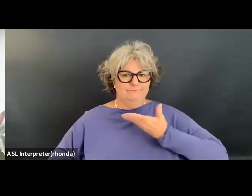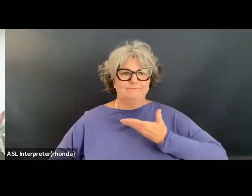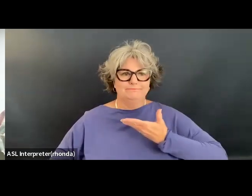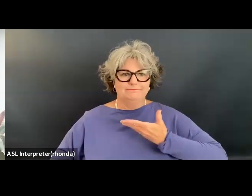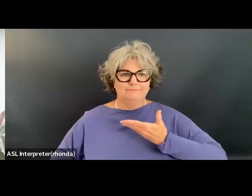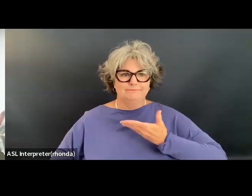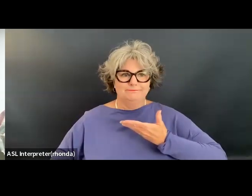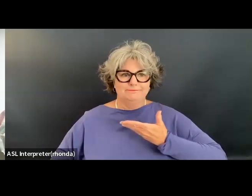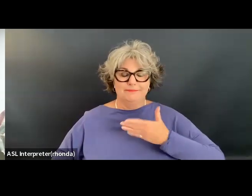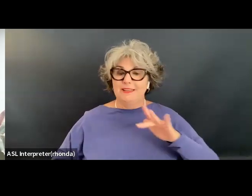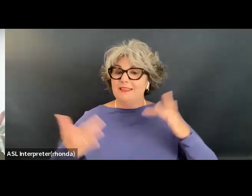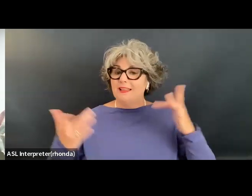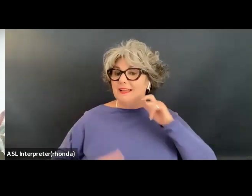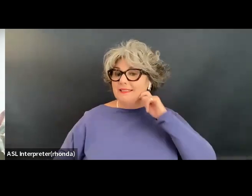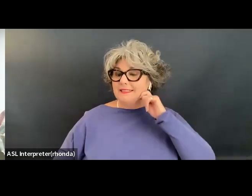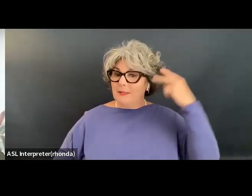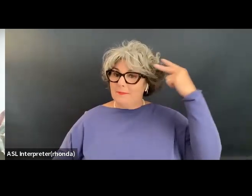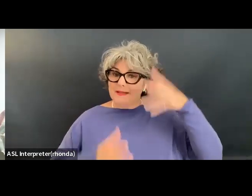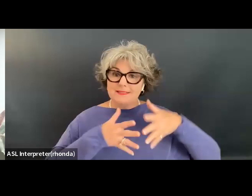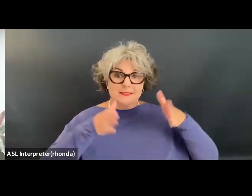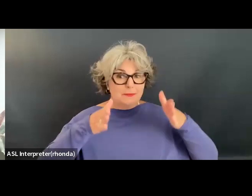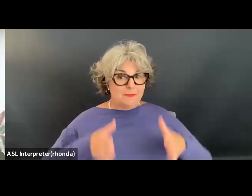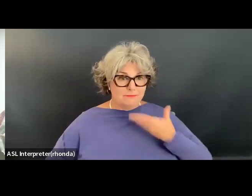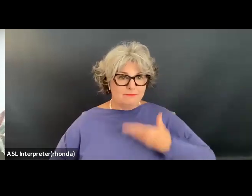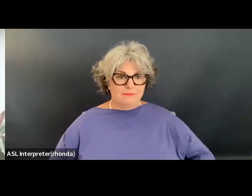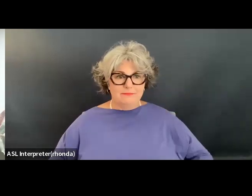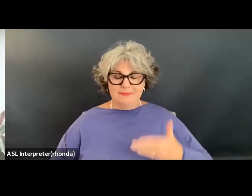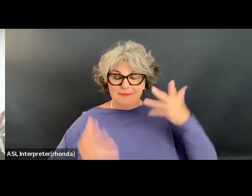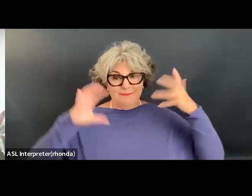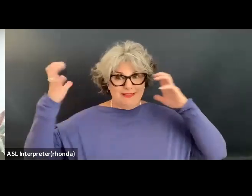I am a light-skinned Mexican-American with messy hair,